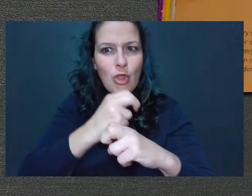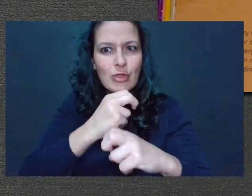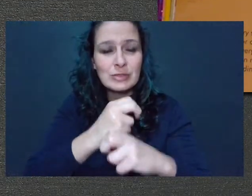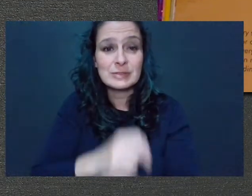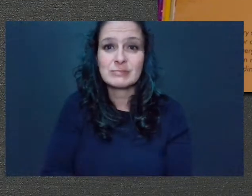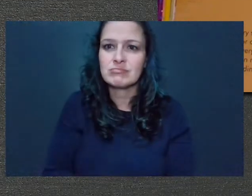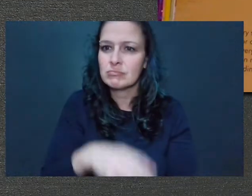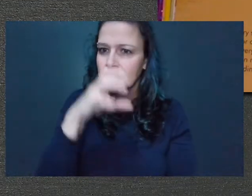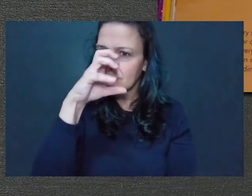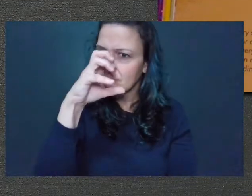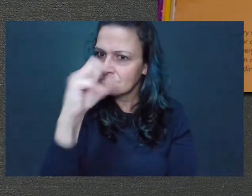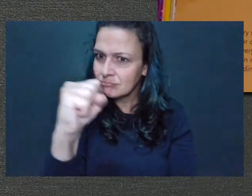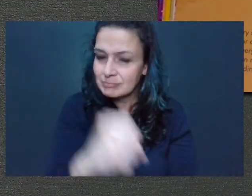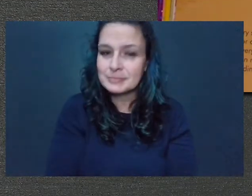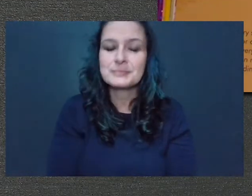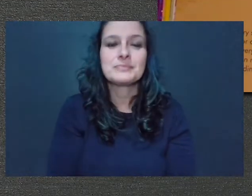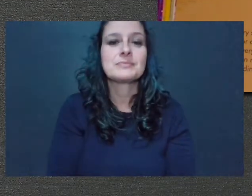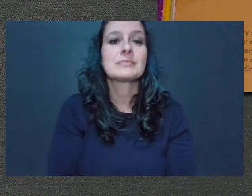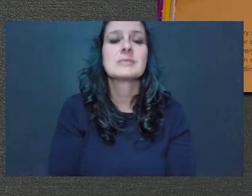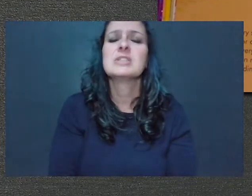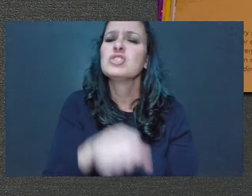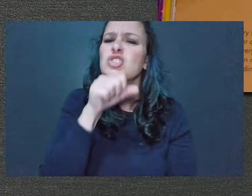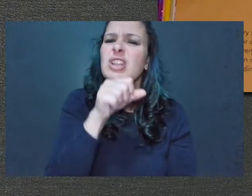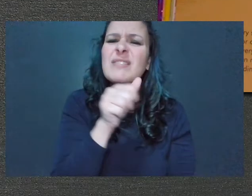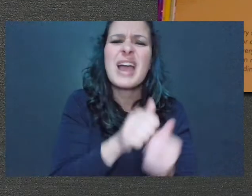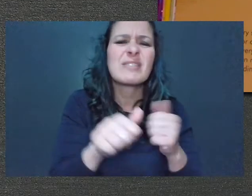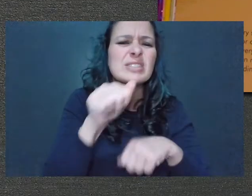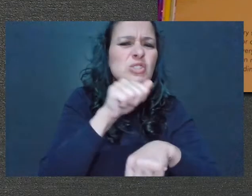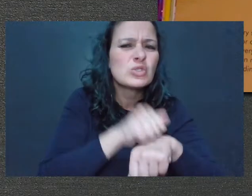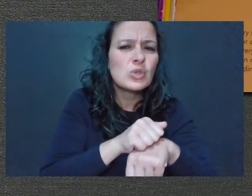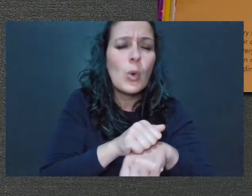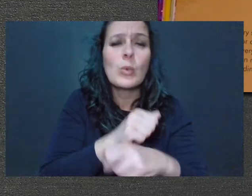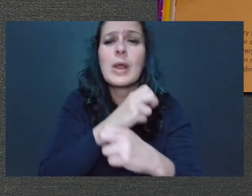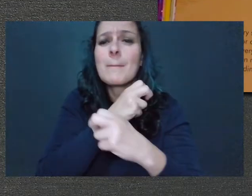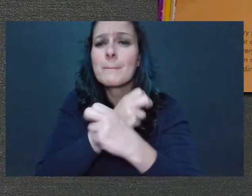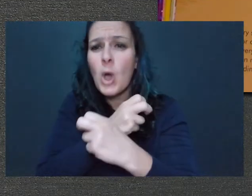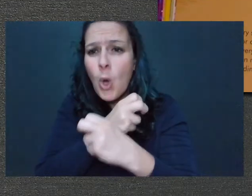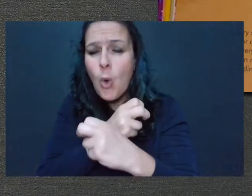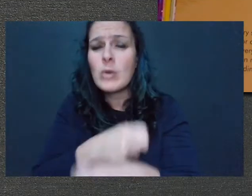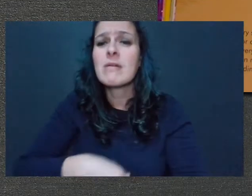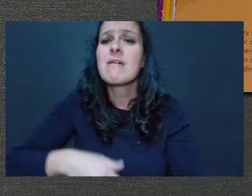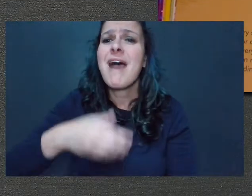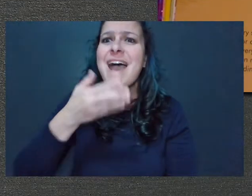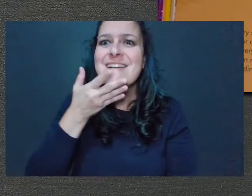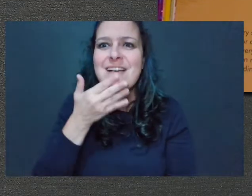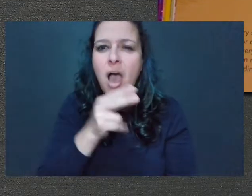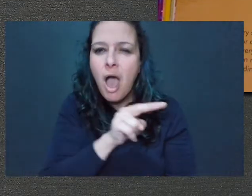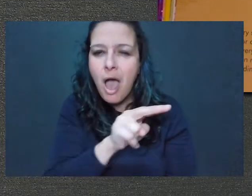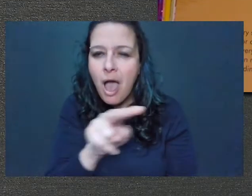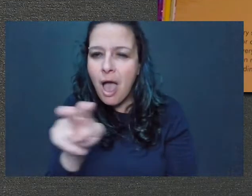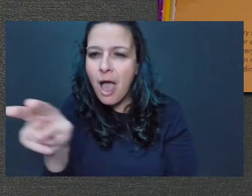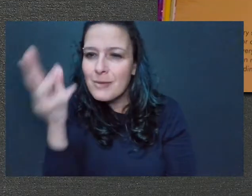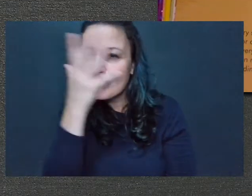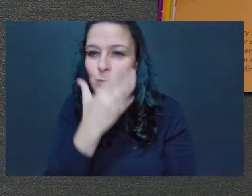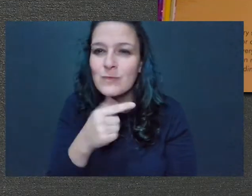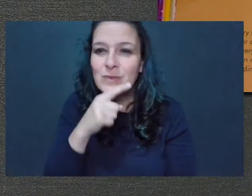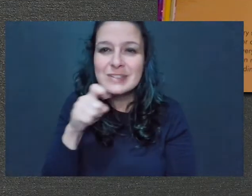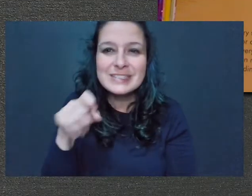"She loved every stone, every bone, "and every color of the lonely desert "she painted every single day,